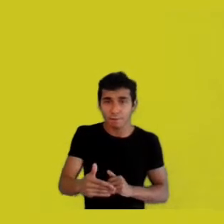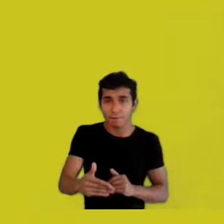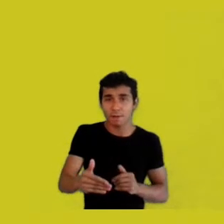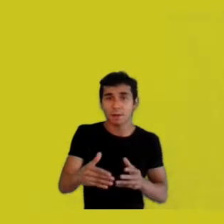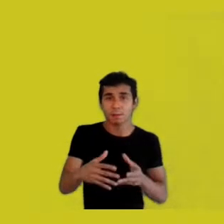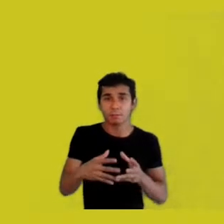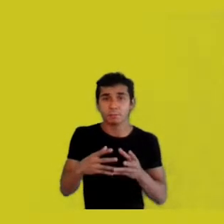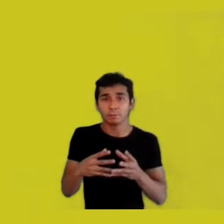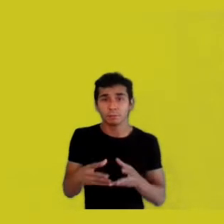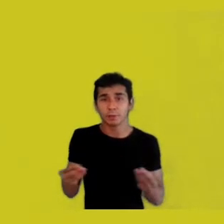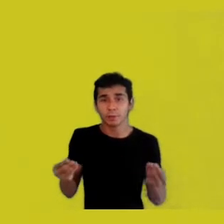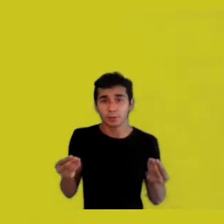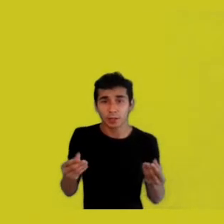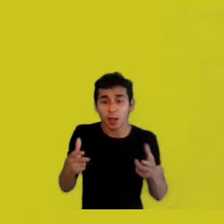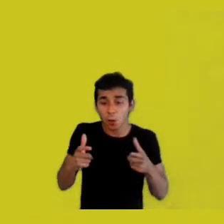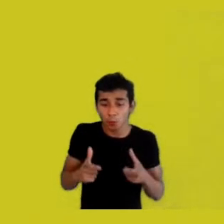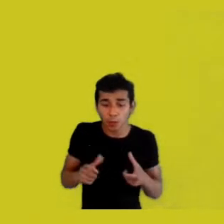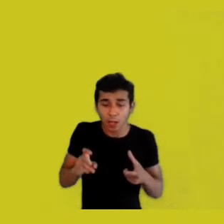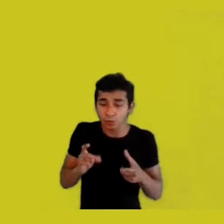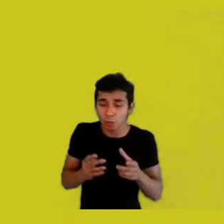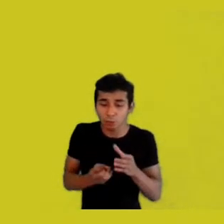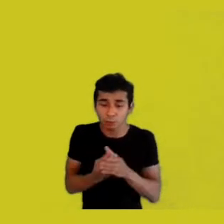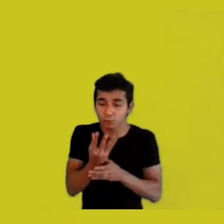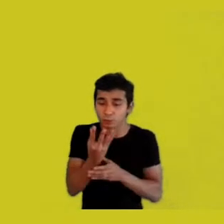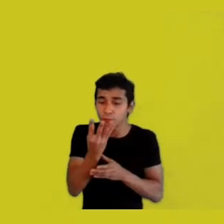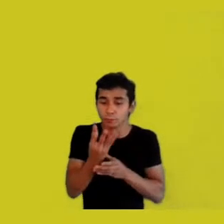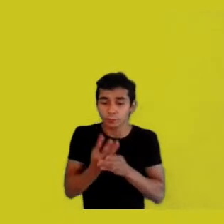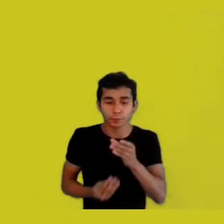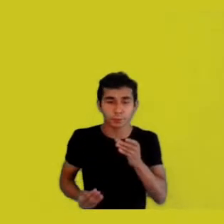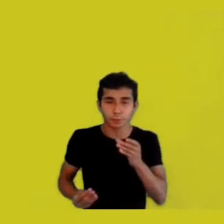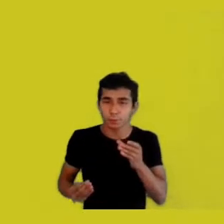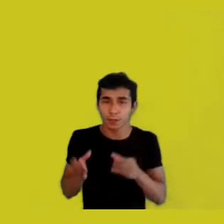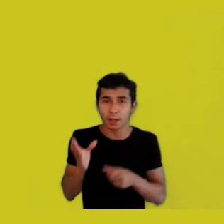This division, this cleavage,